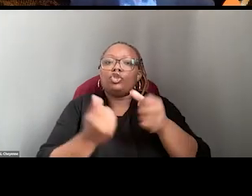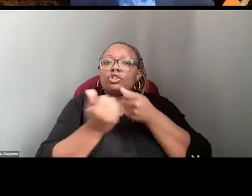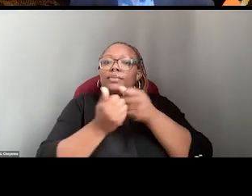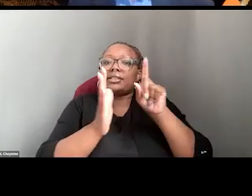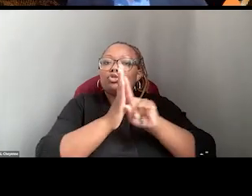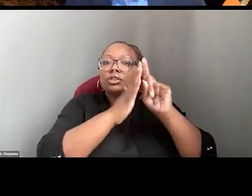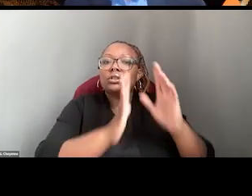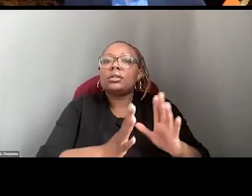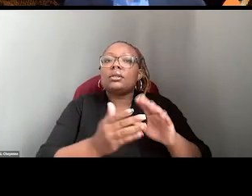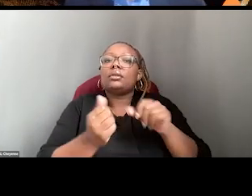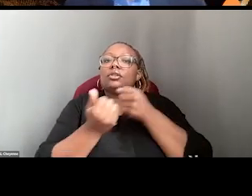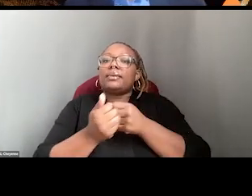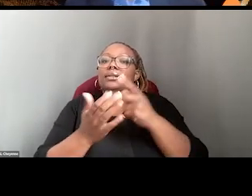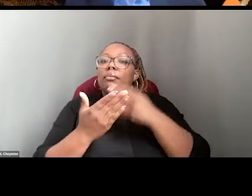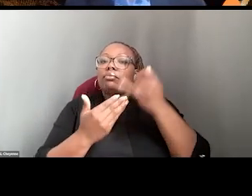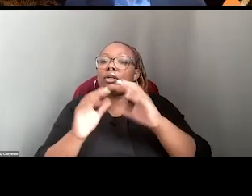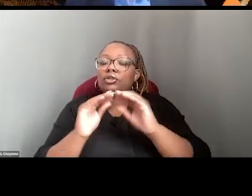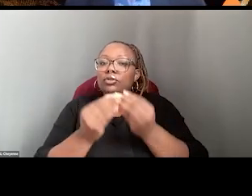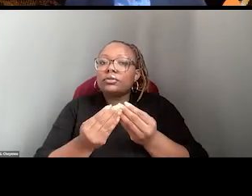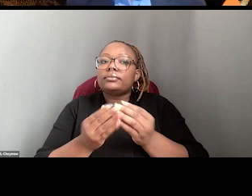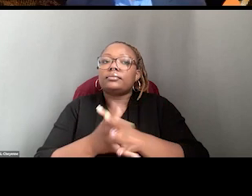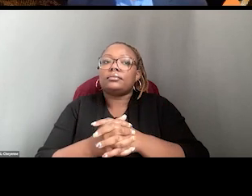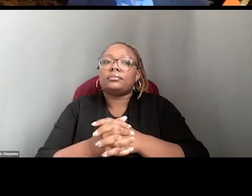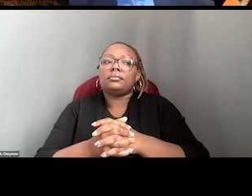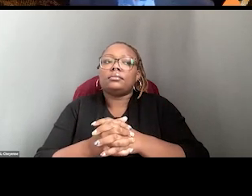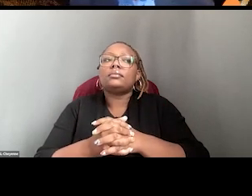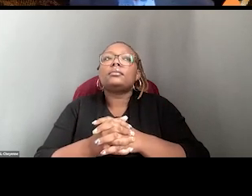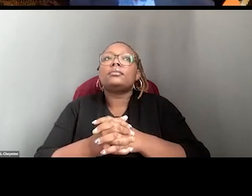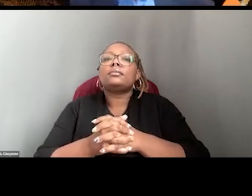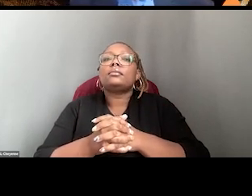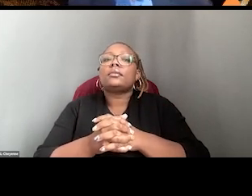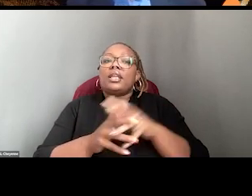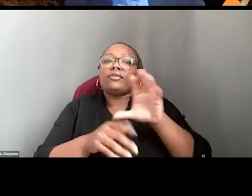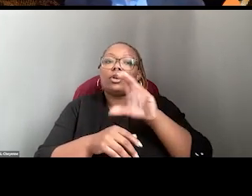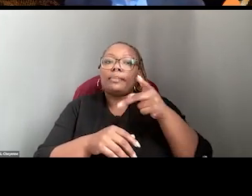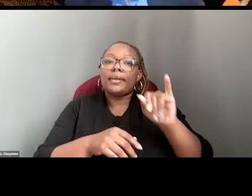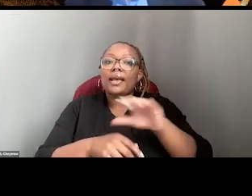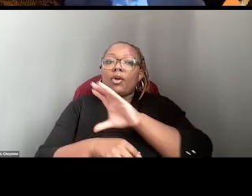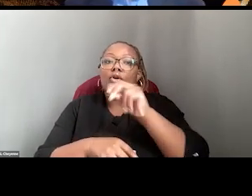They have -- if you're a PI or a co-PI, you could reach out to the help desk.